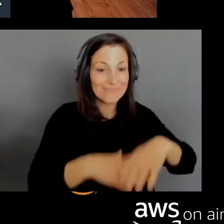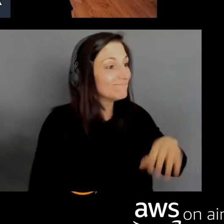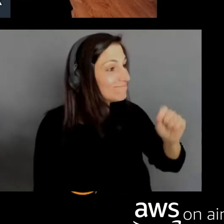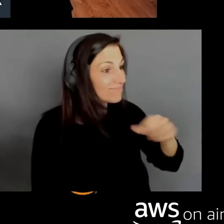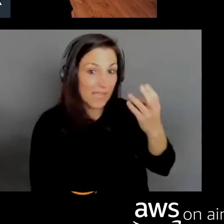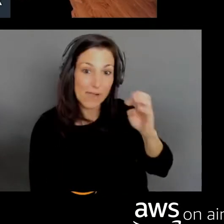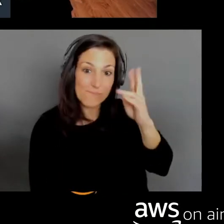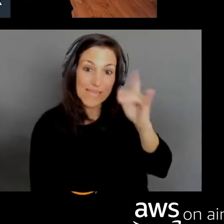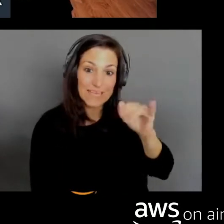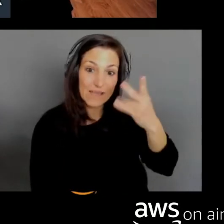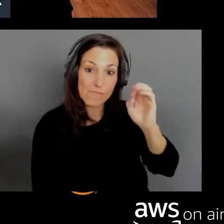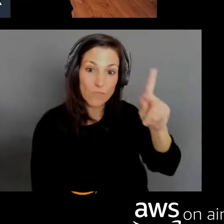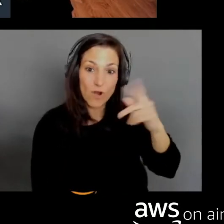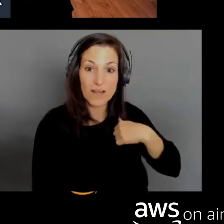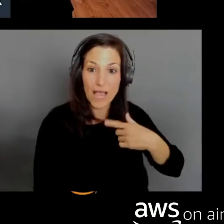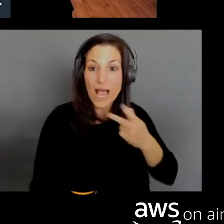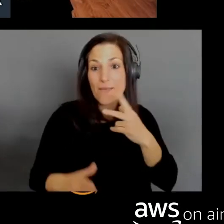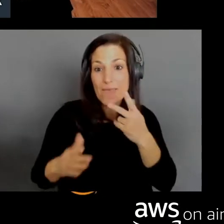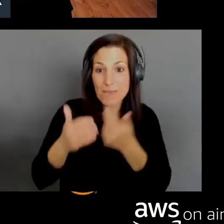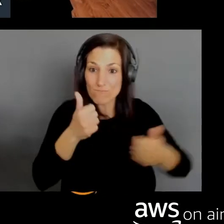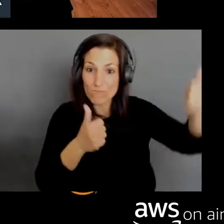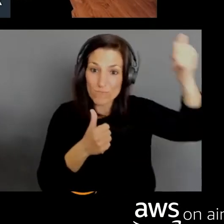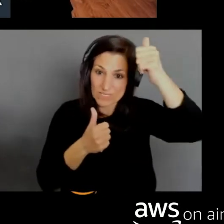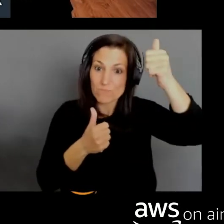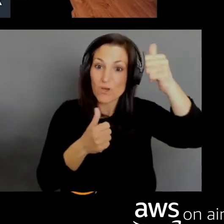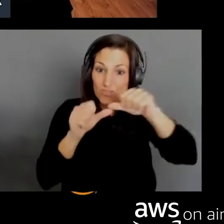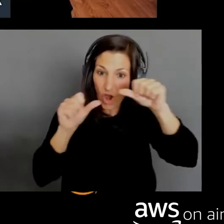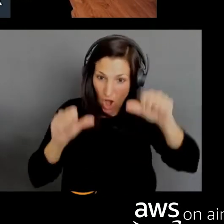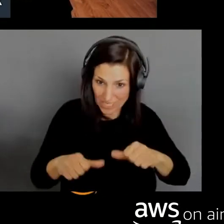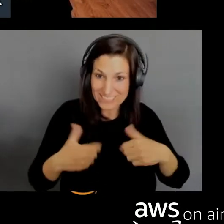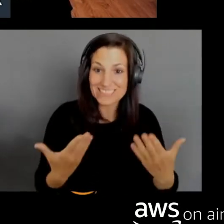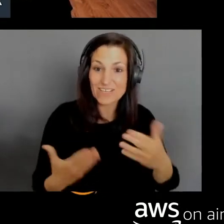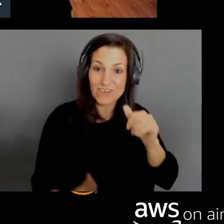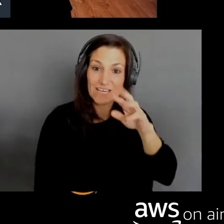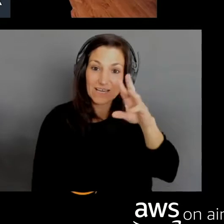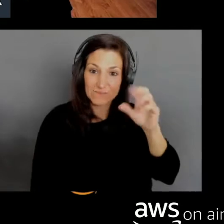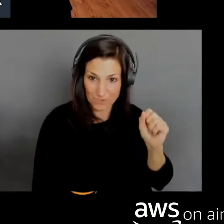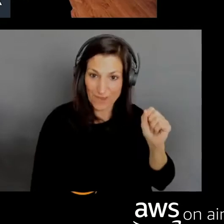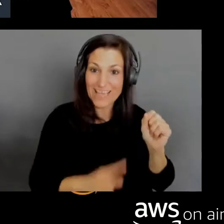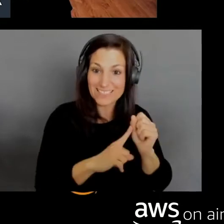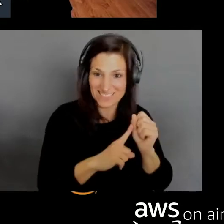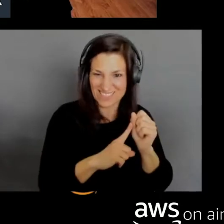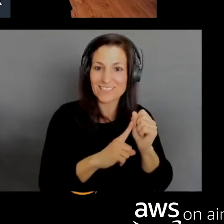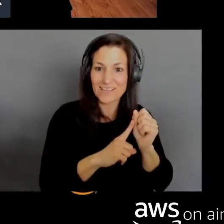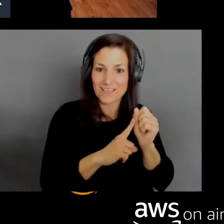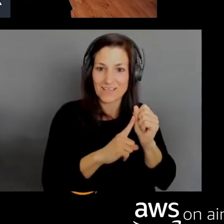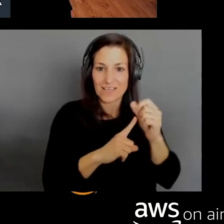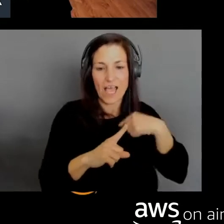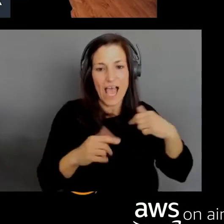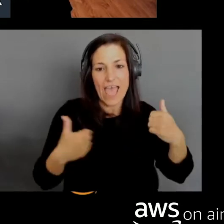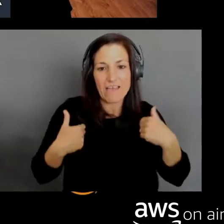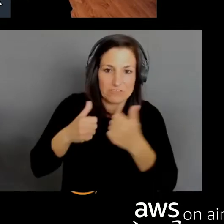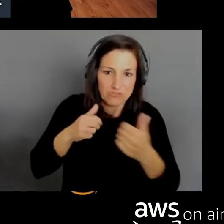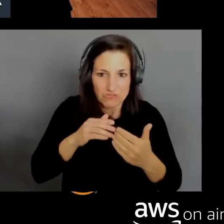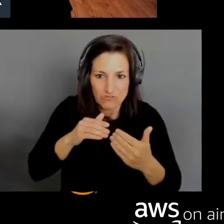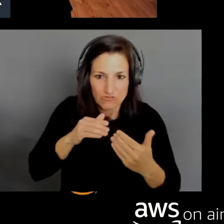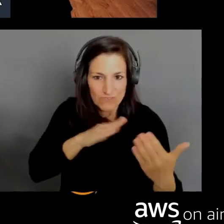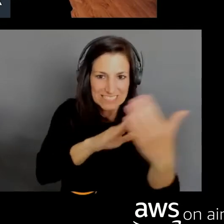and I focus on serverless here at AWS and I cover our Global One Strategic Accounts and I'm happy to be here. Sweet.